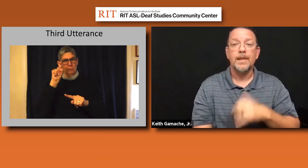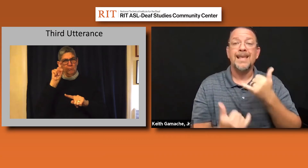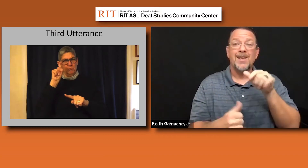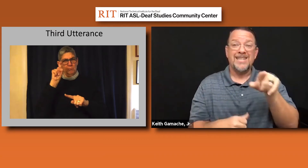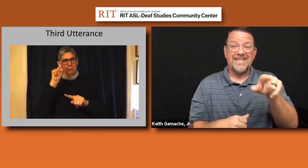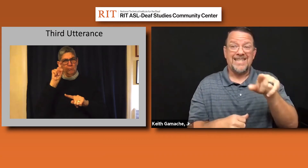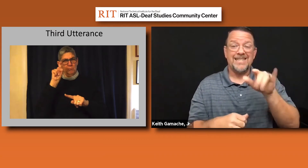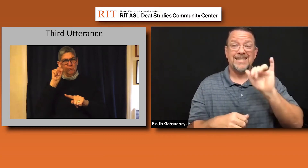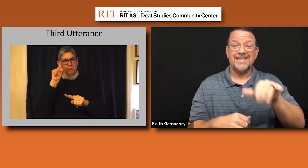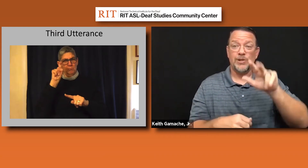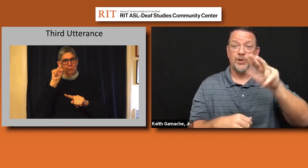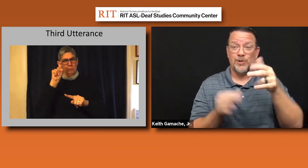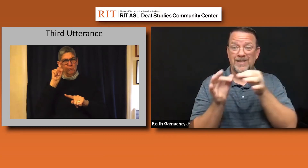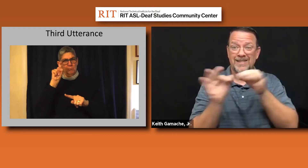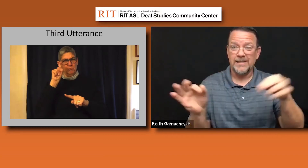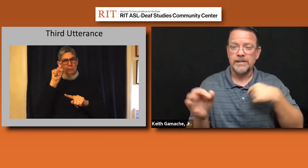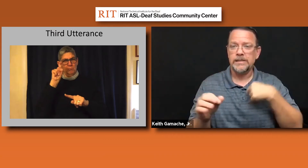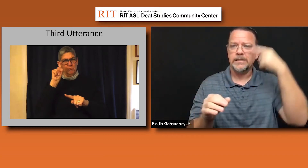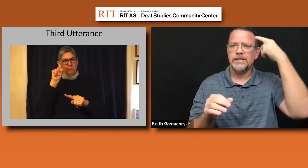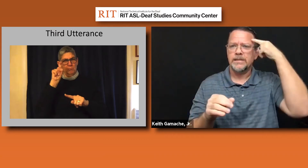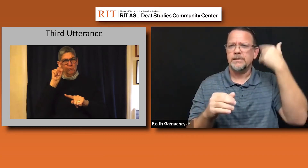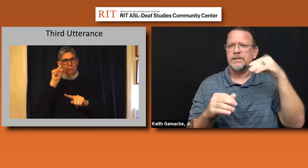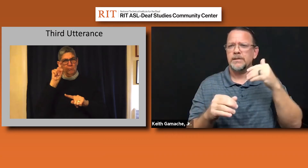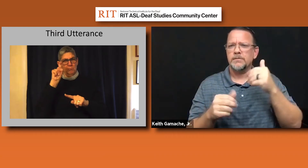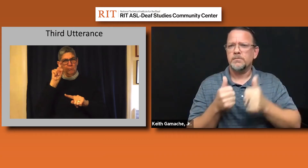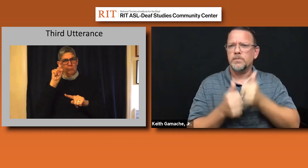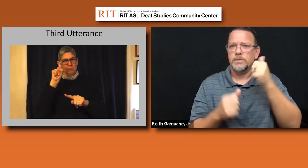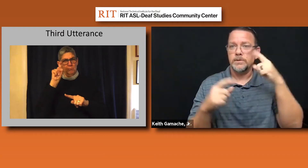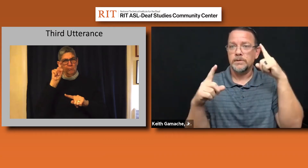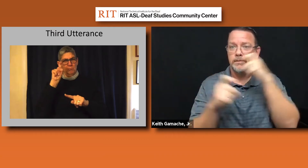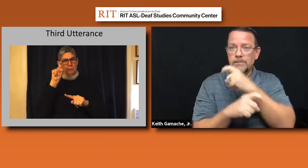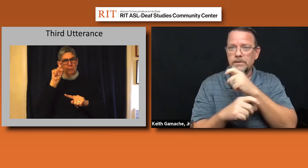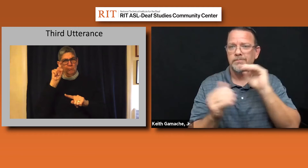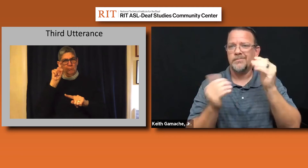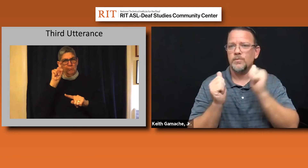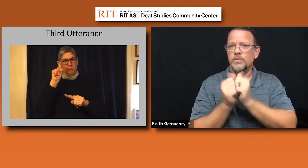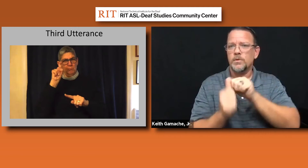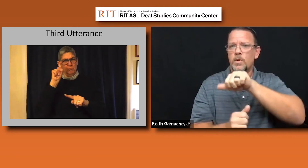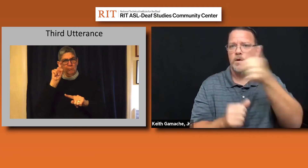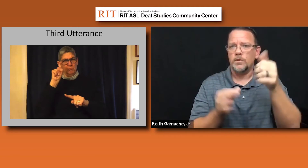to show a complete thought, but in this utterance, I think this is the most complicated one